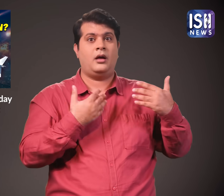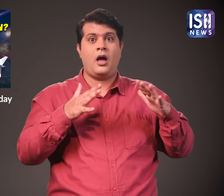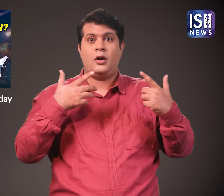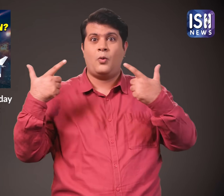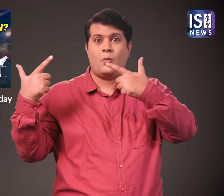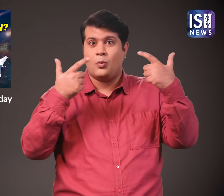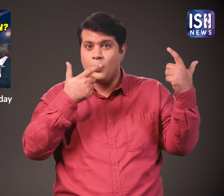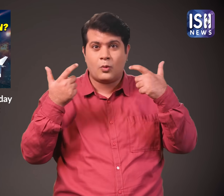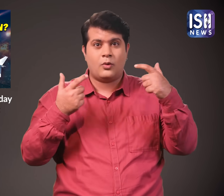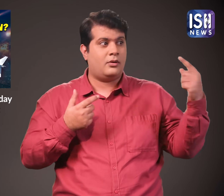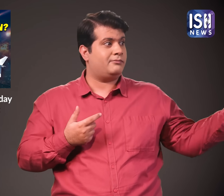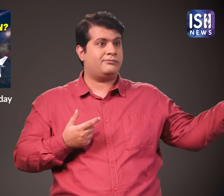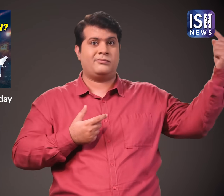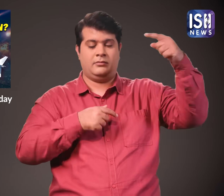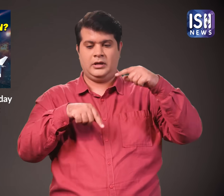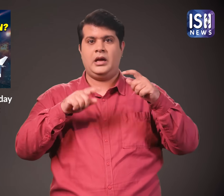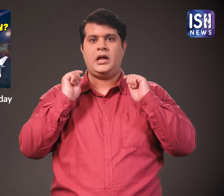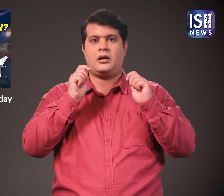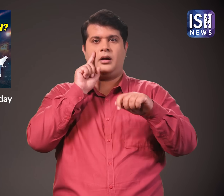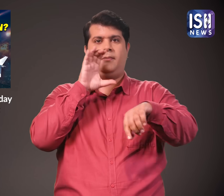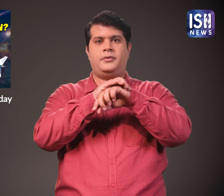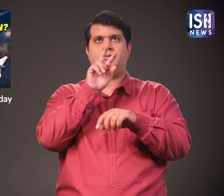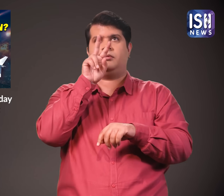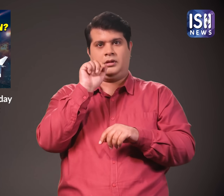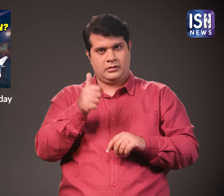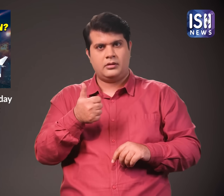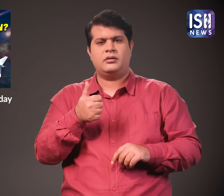So, in case of any attack, Greenland can help keep watch and provide early warning.